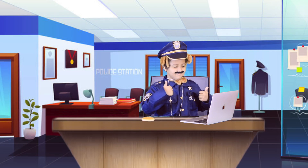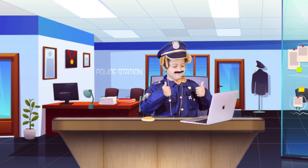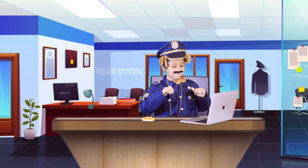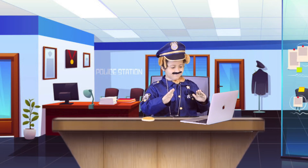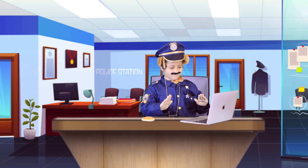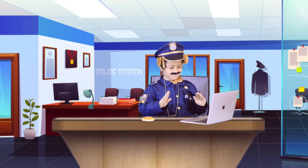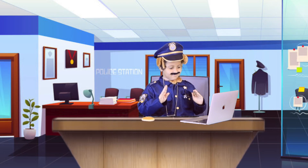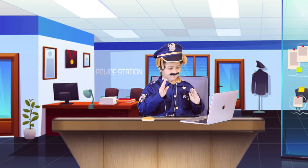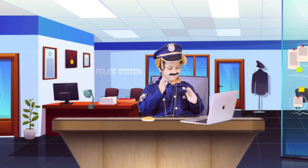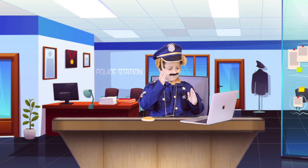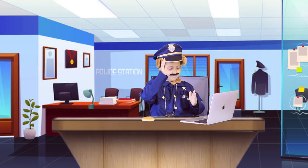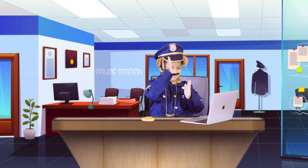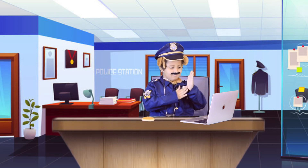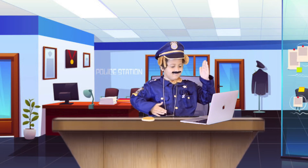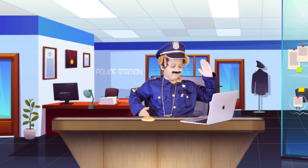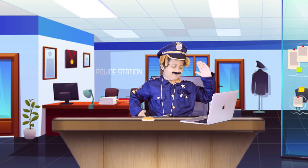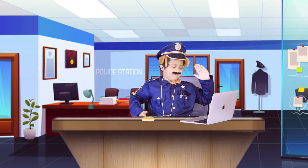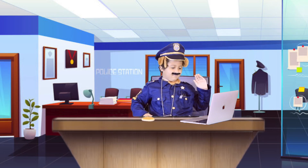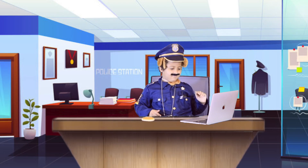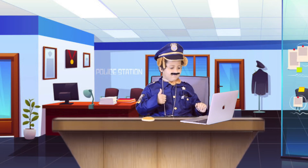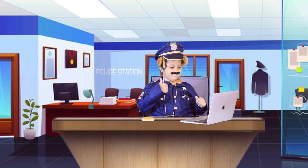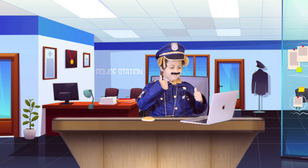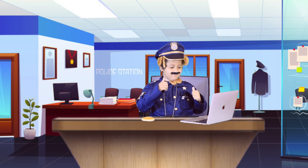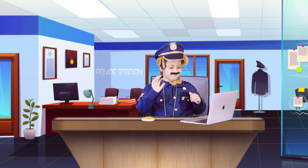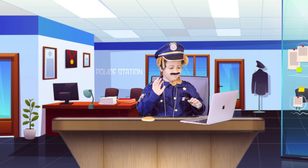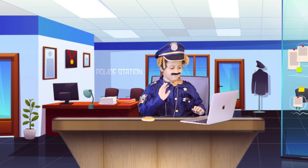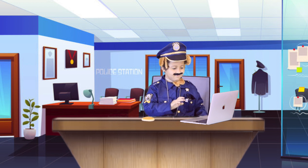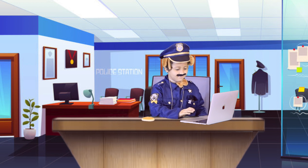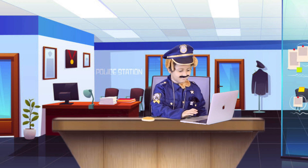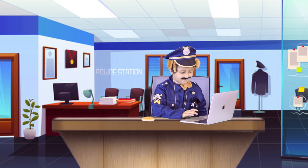I’m on my way. Goodbye.